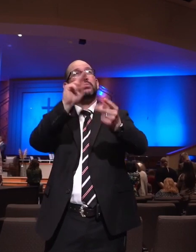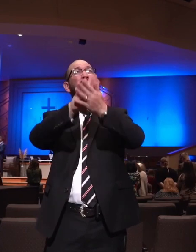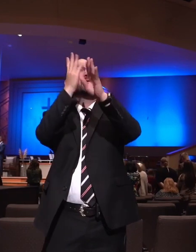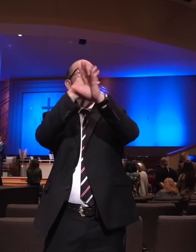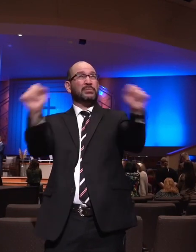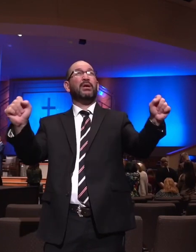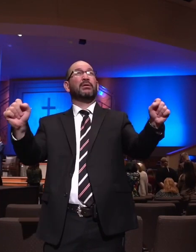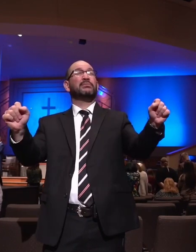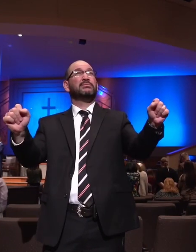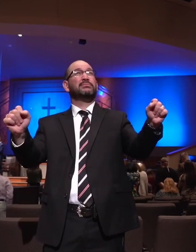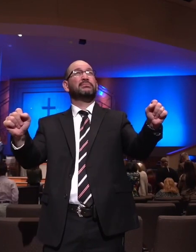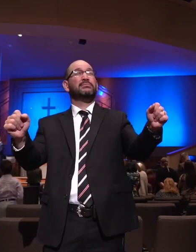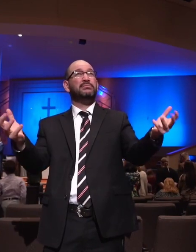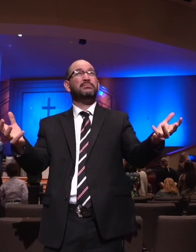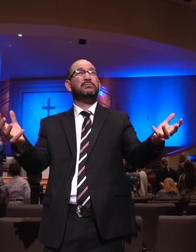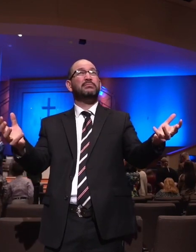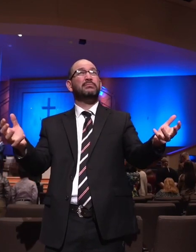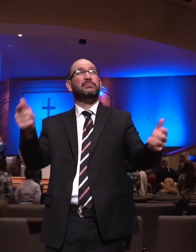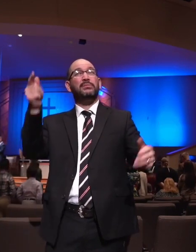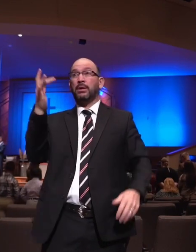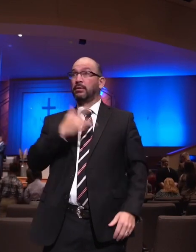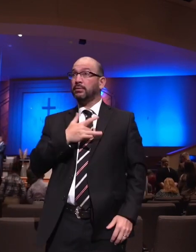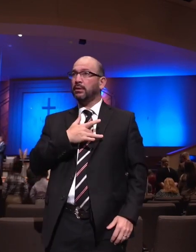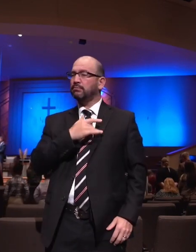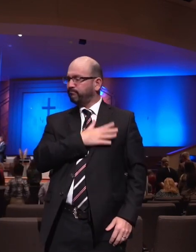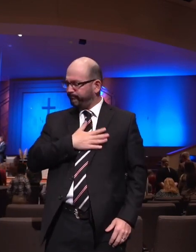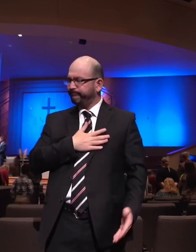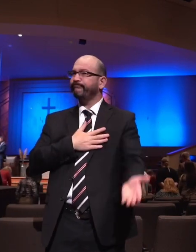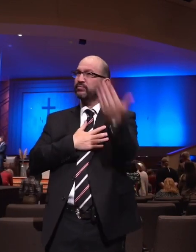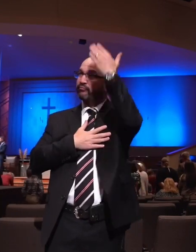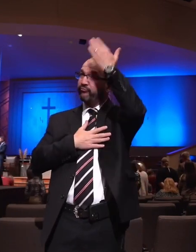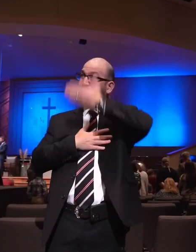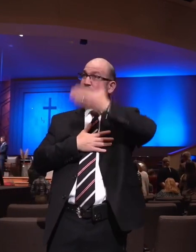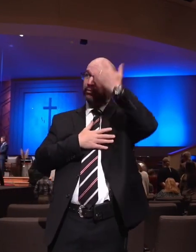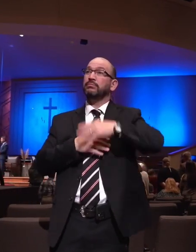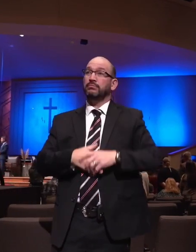in our valley God spoke to your heart you come